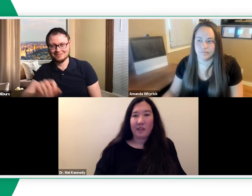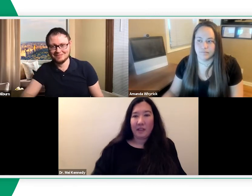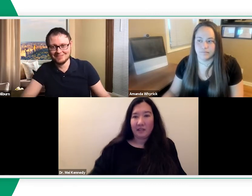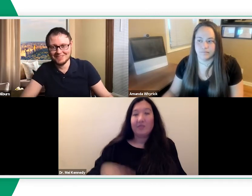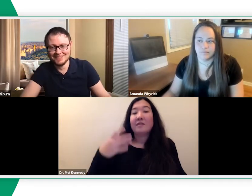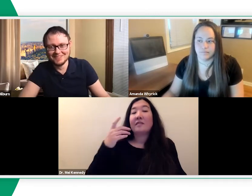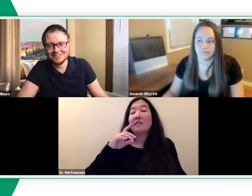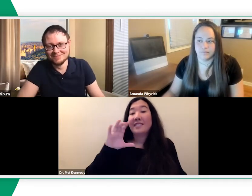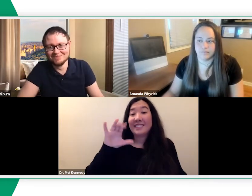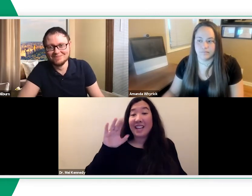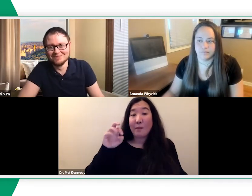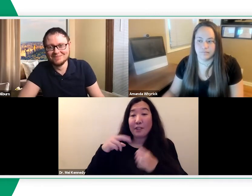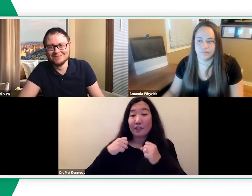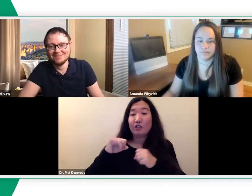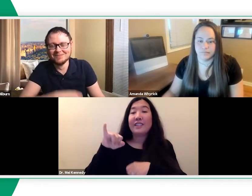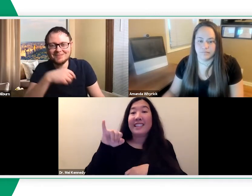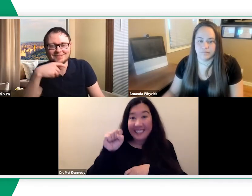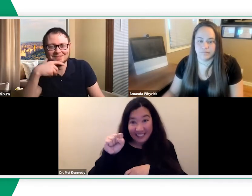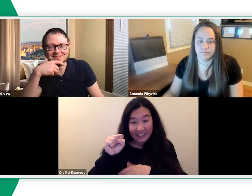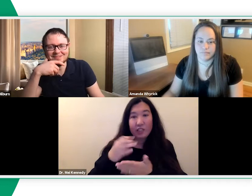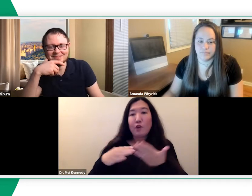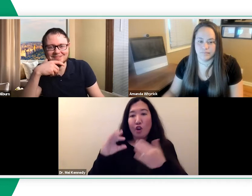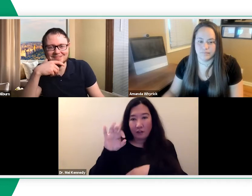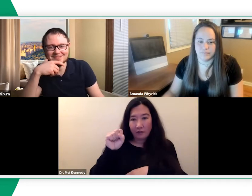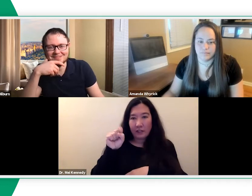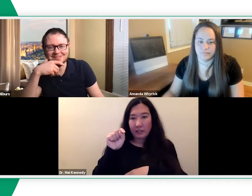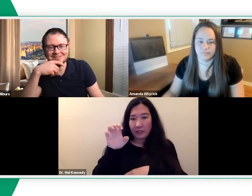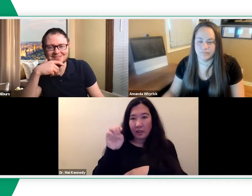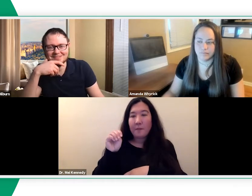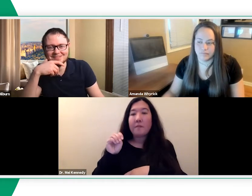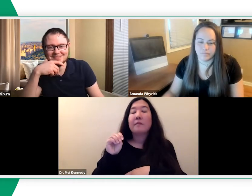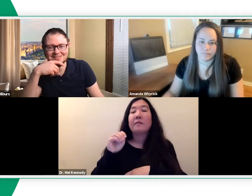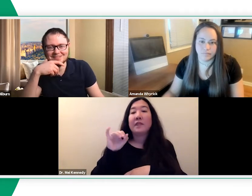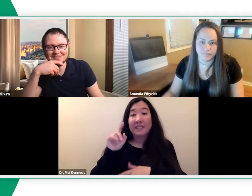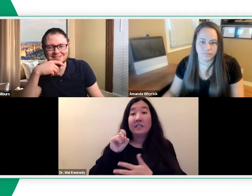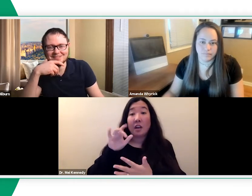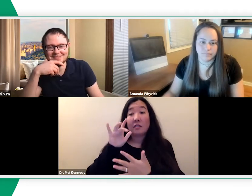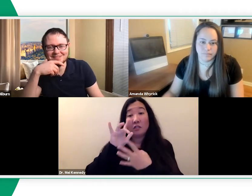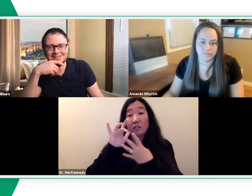So is cybersecurity really part of STEM? >>DR. MEI KENNEDY: Yes, cybersecurity is in